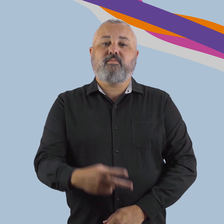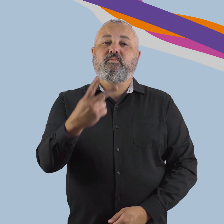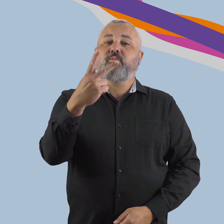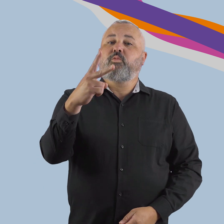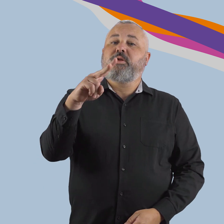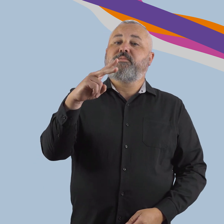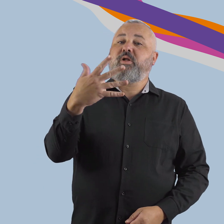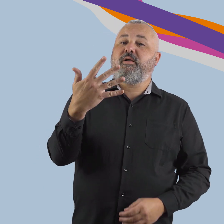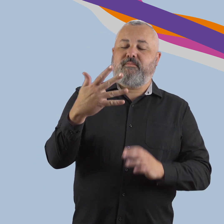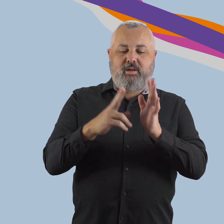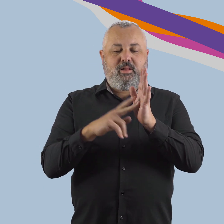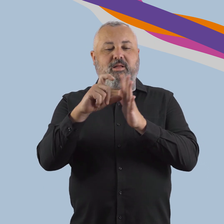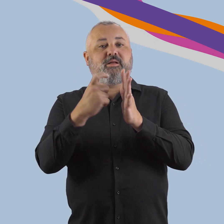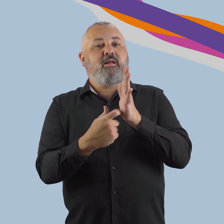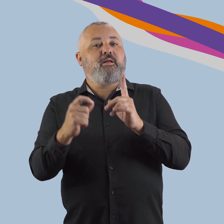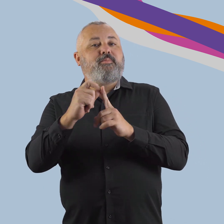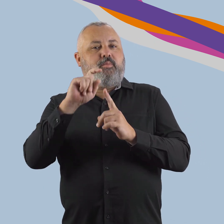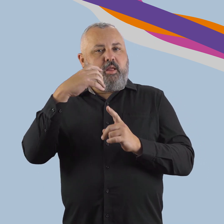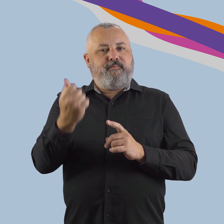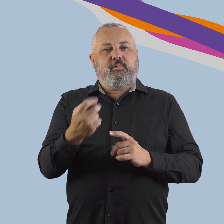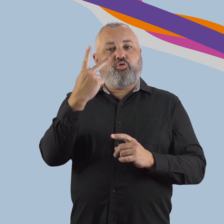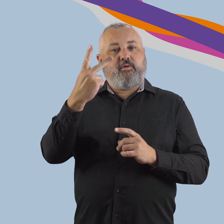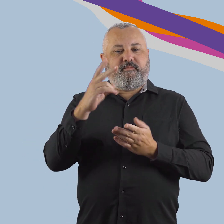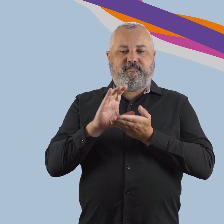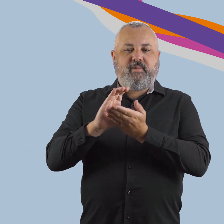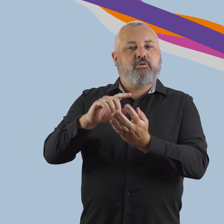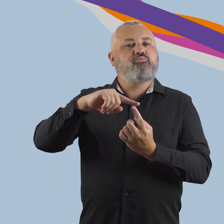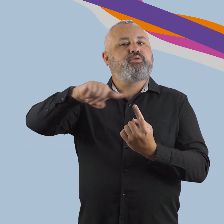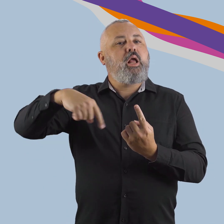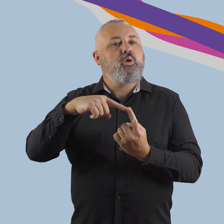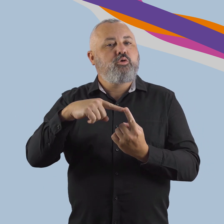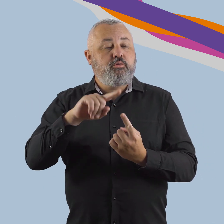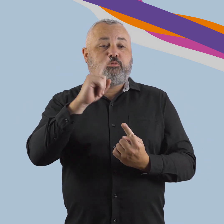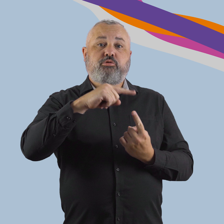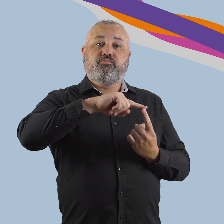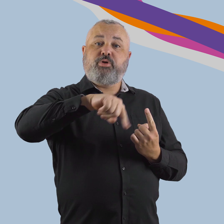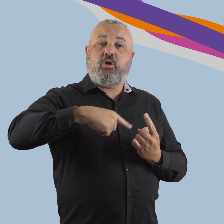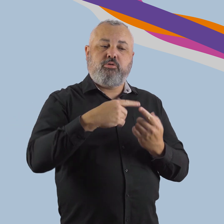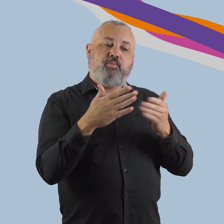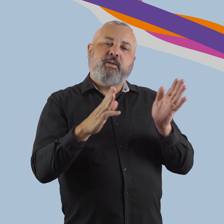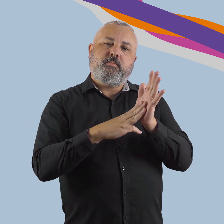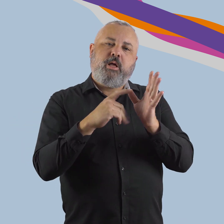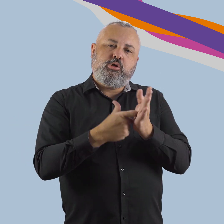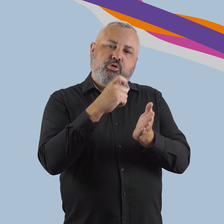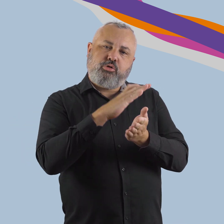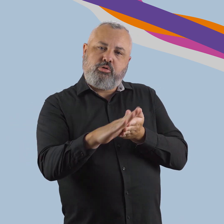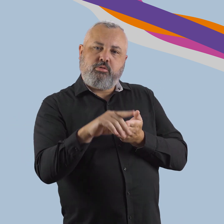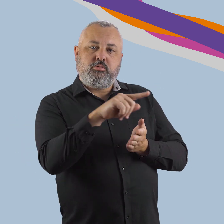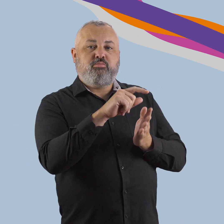The NDRP will run two funding rounds in 2025 The first round will open in March.